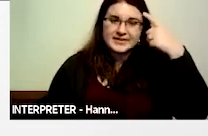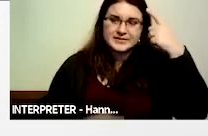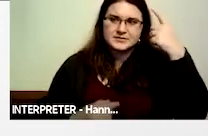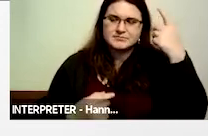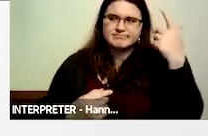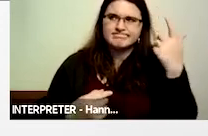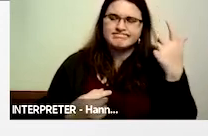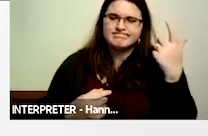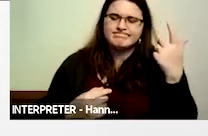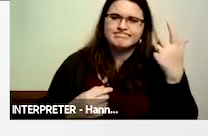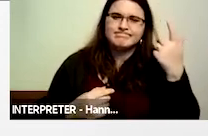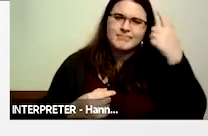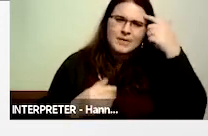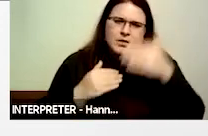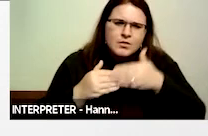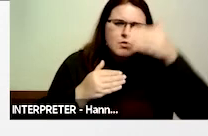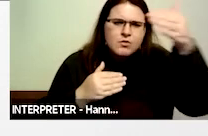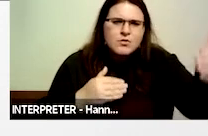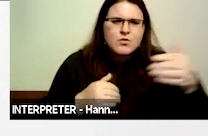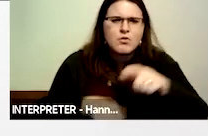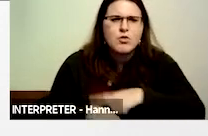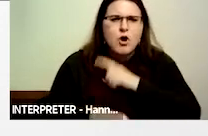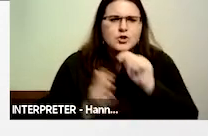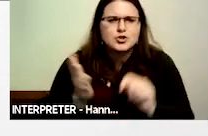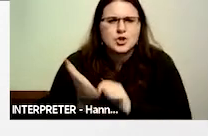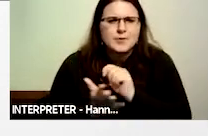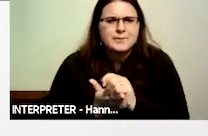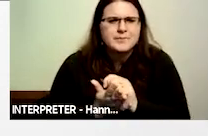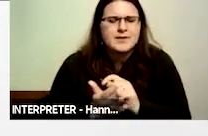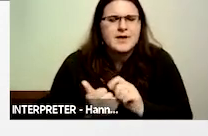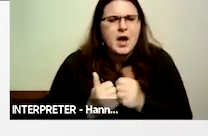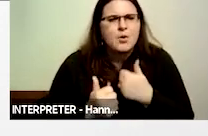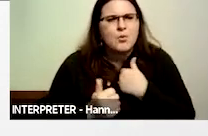Rick Mislan: You know, how do we use tools for educational purposes